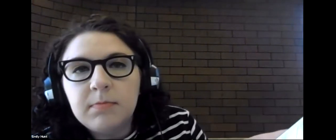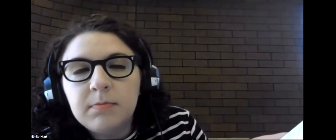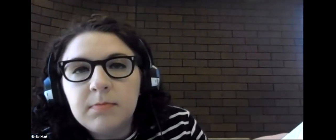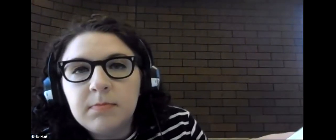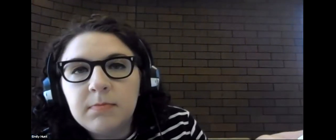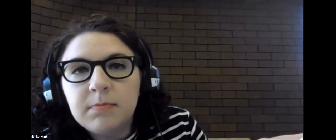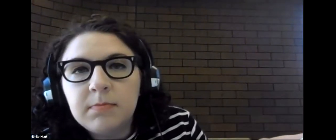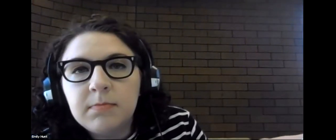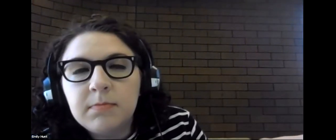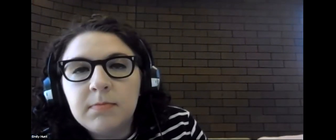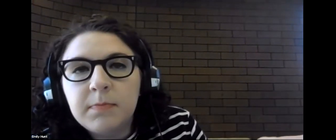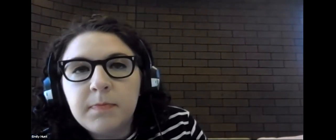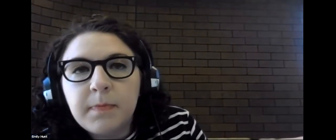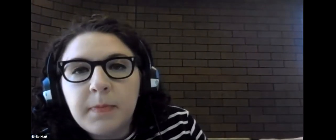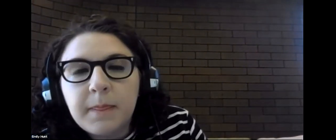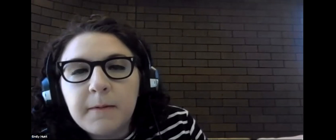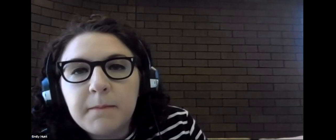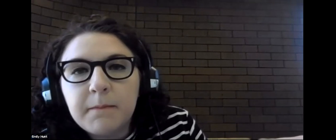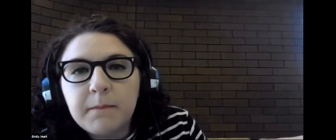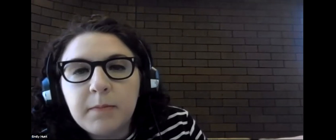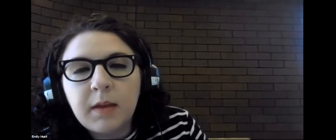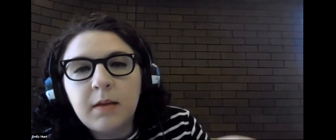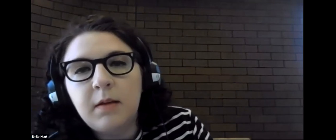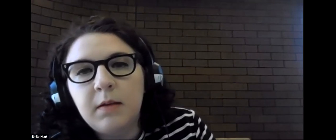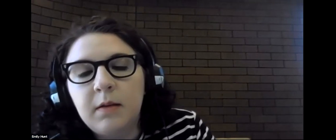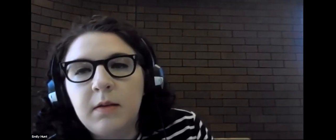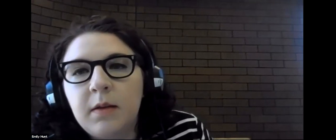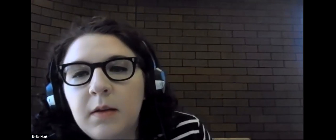highlighted or seen.